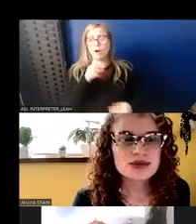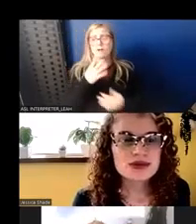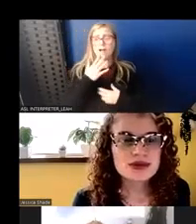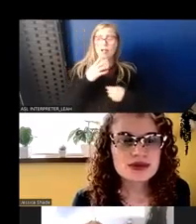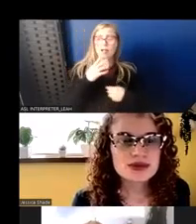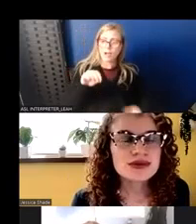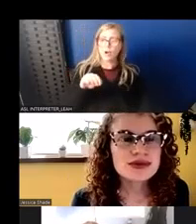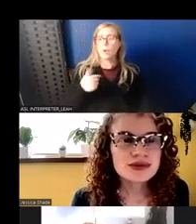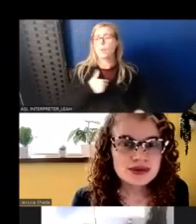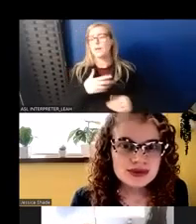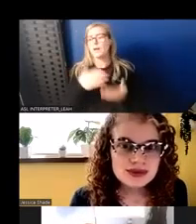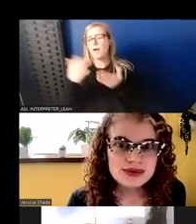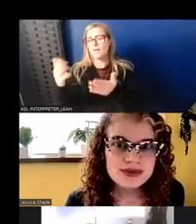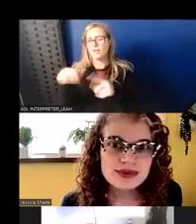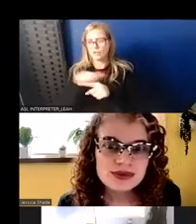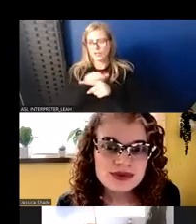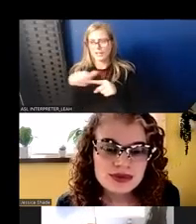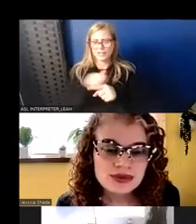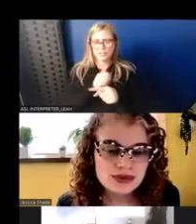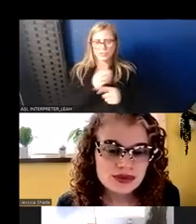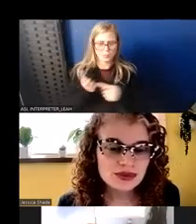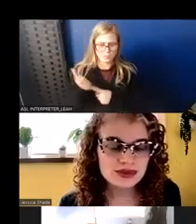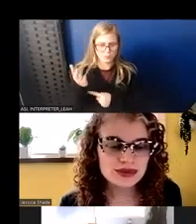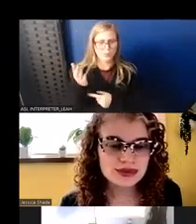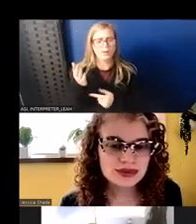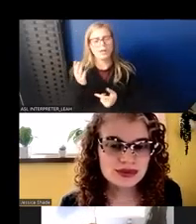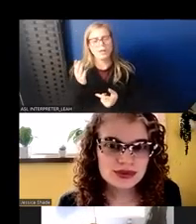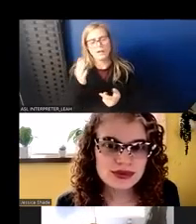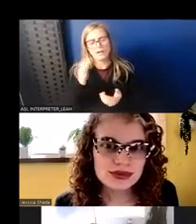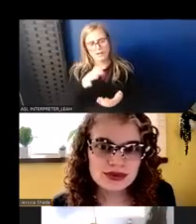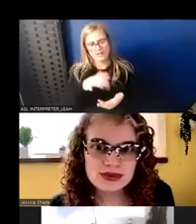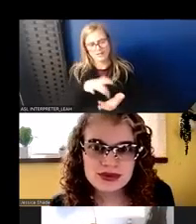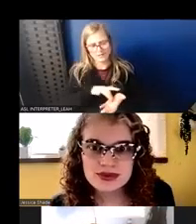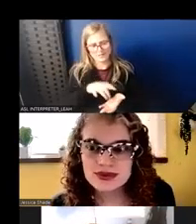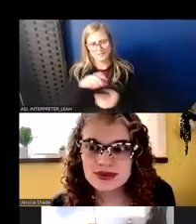Colorado Clinical and Translational Sciences Institute.